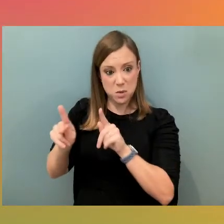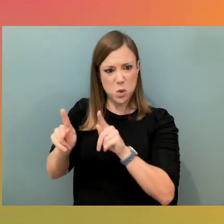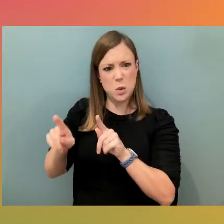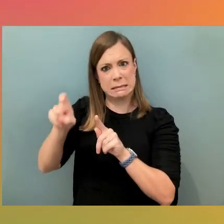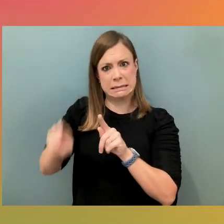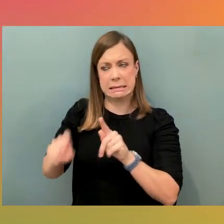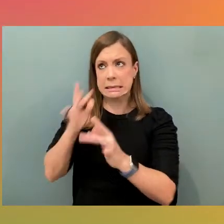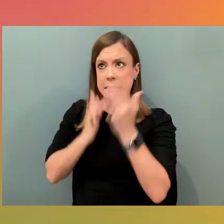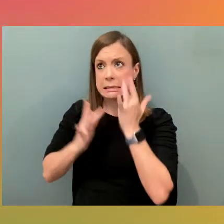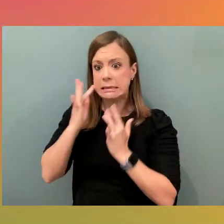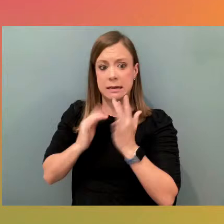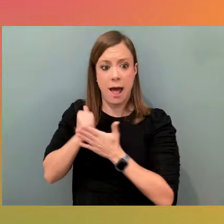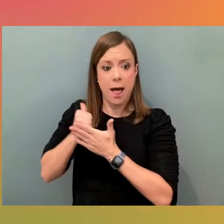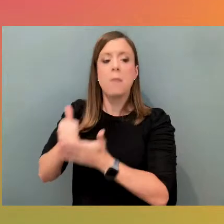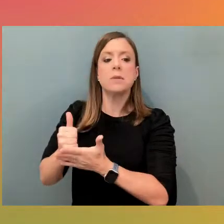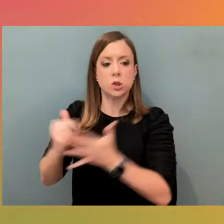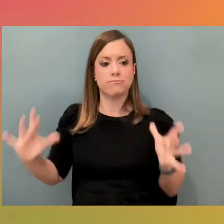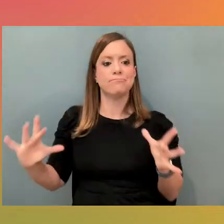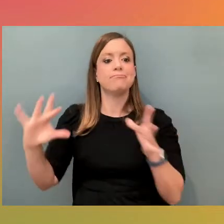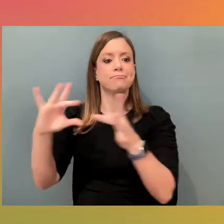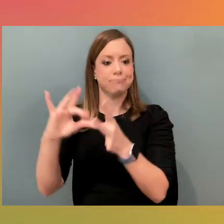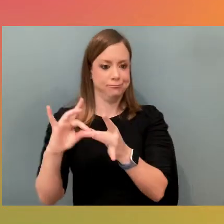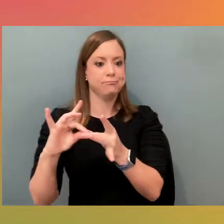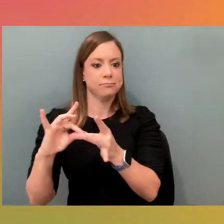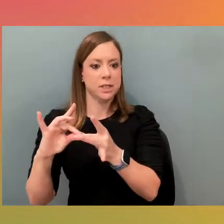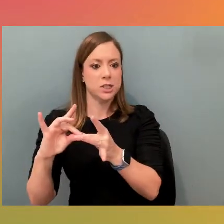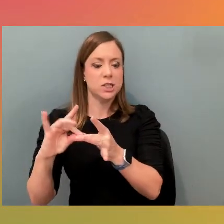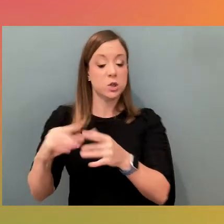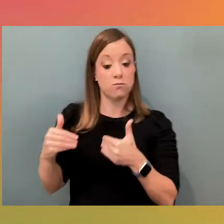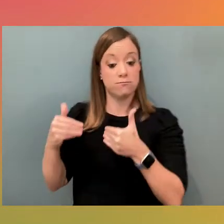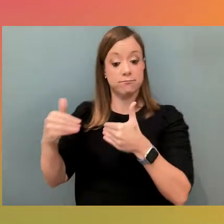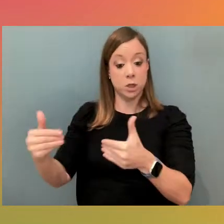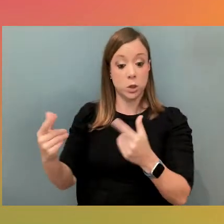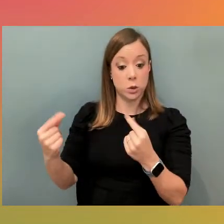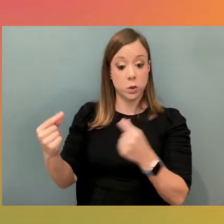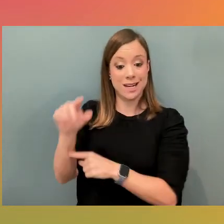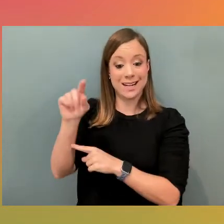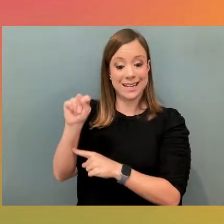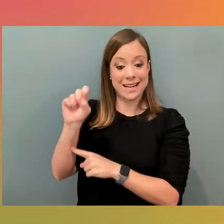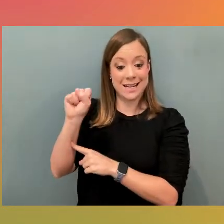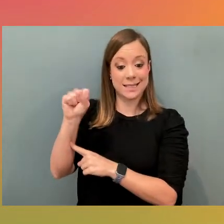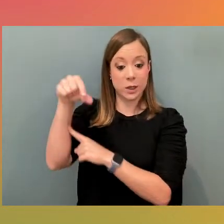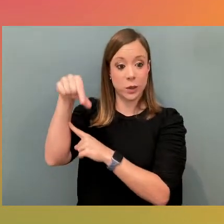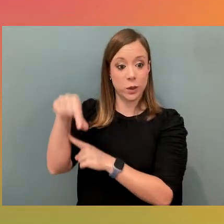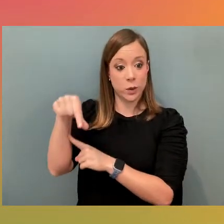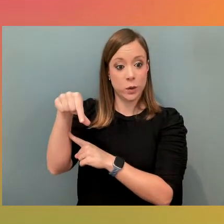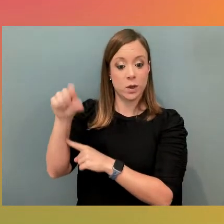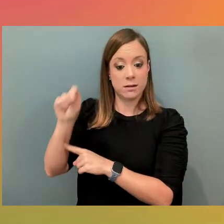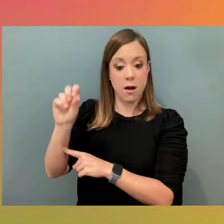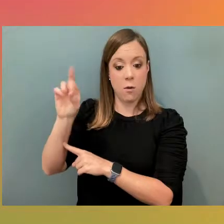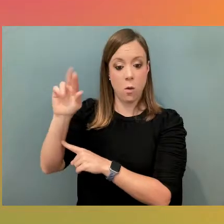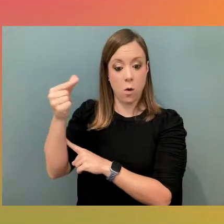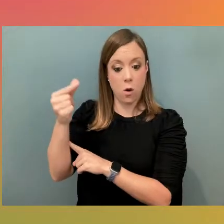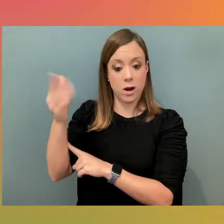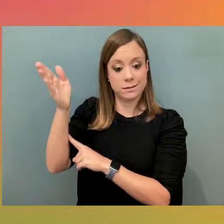THEY NEED. NO DONATION IS TOO BIG OR